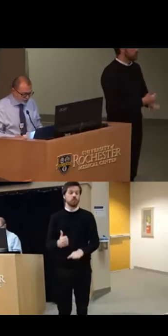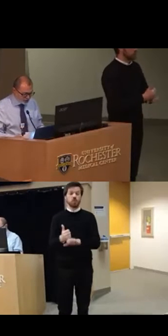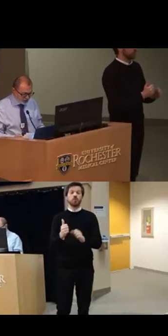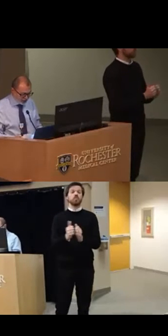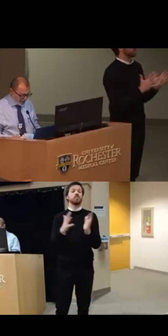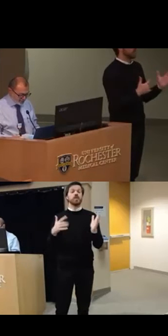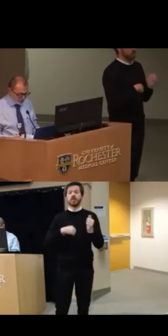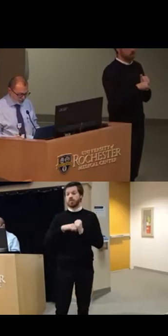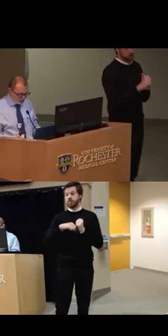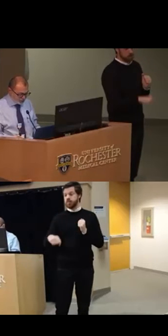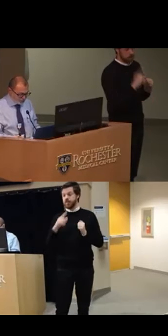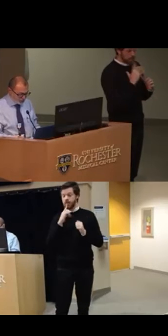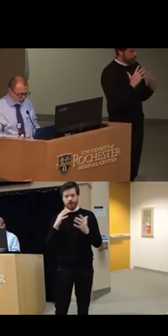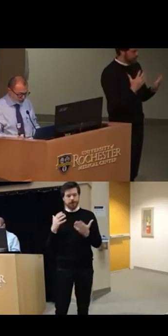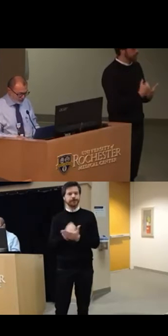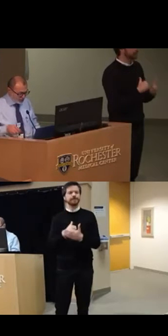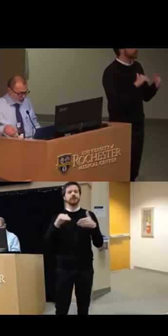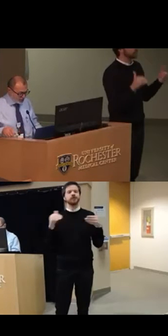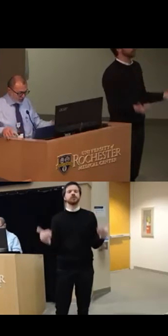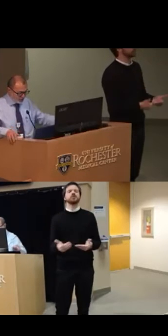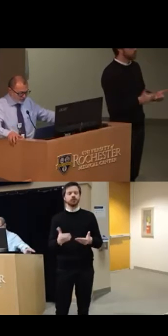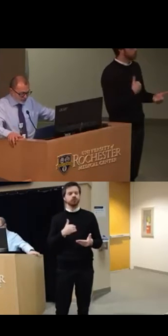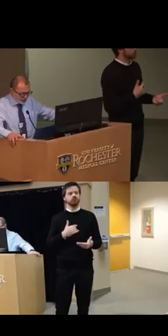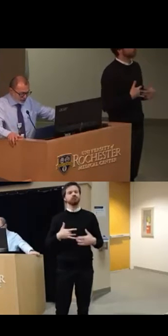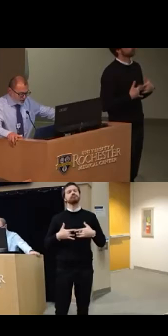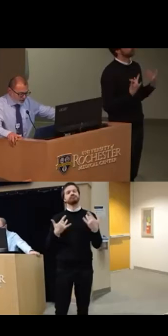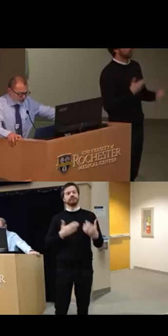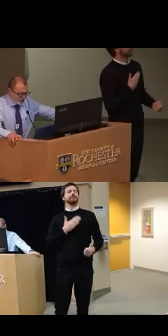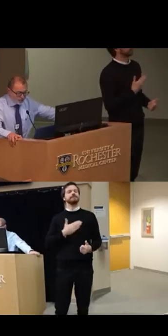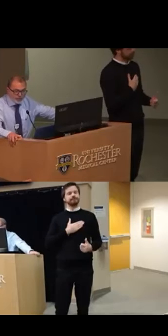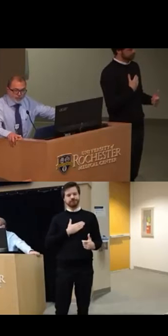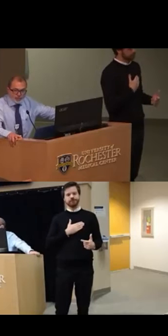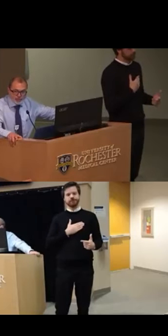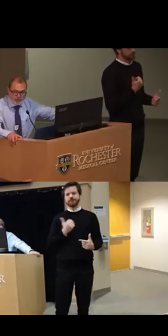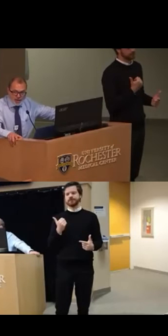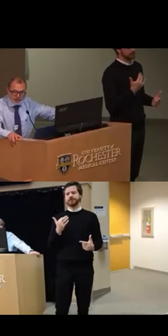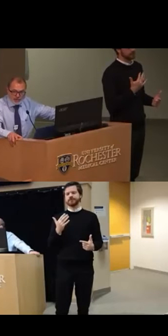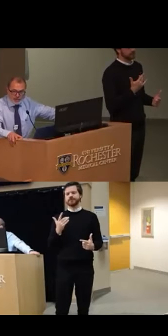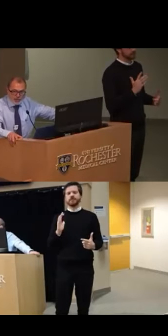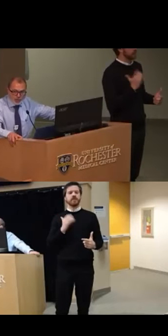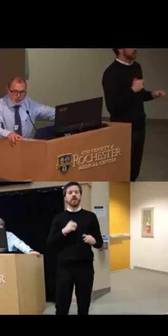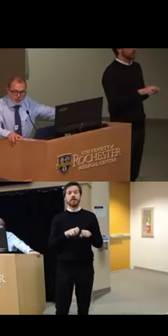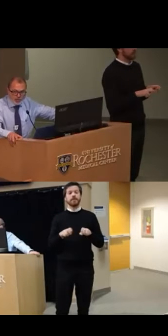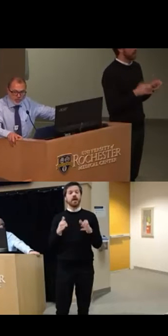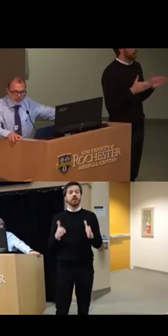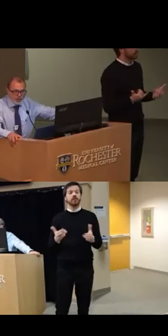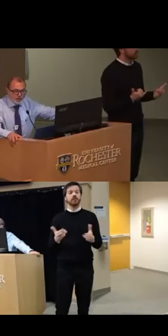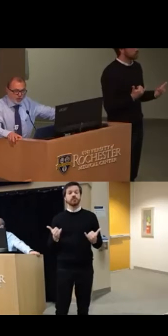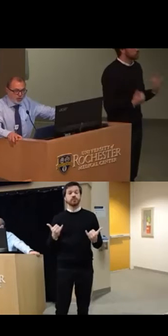I'm really happy to introduce uh um uh the panelists today who are going to be talking